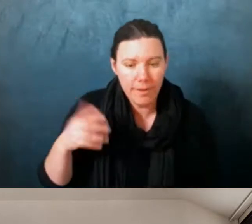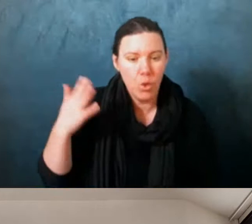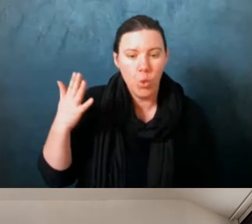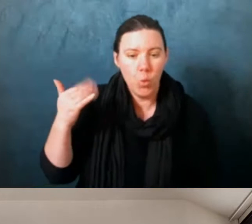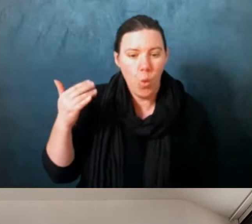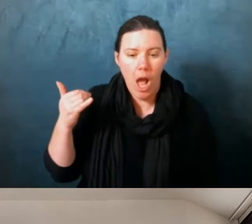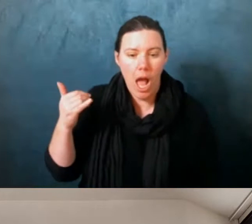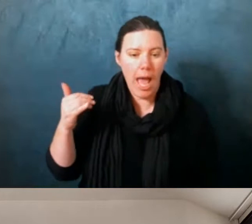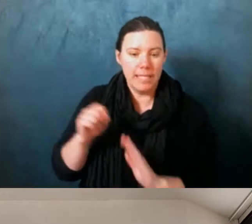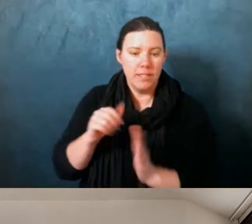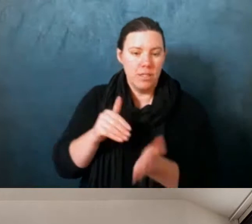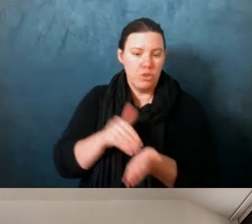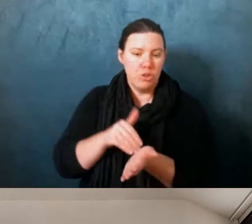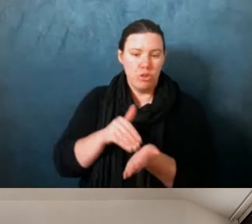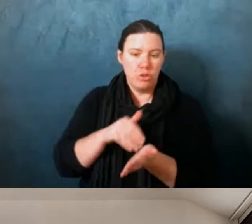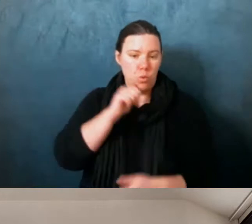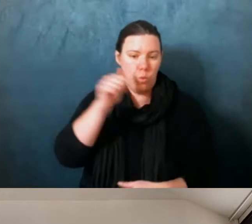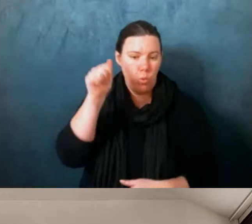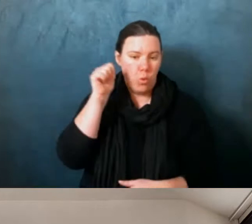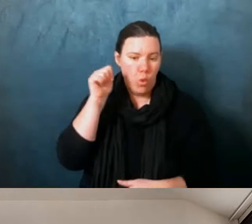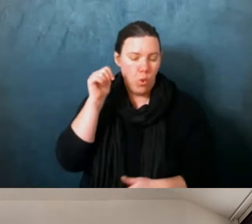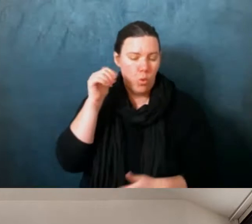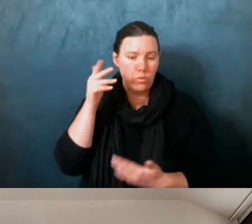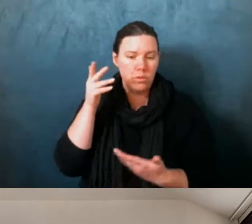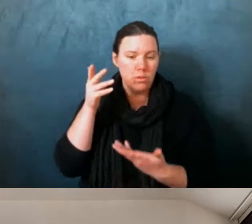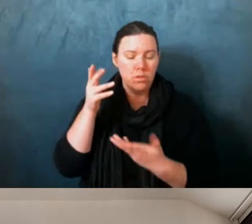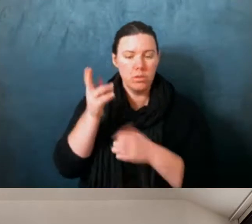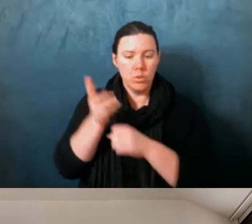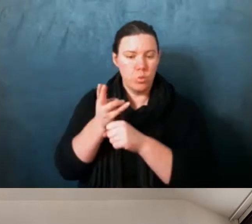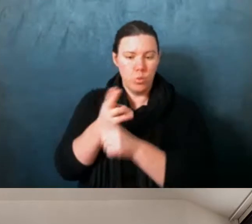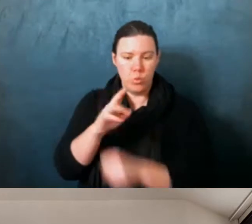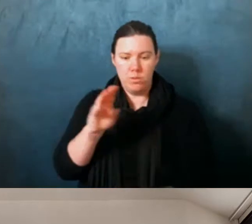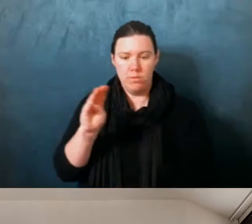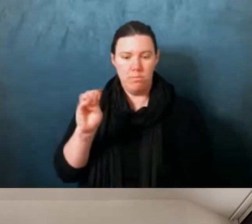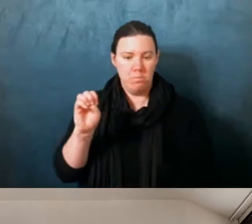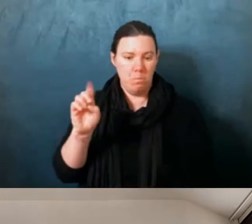that providers do not want to work with people